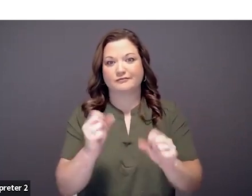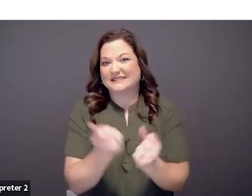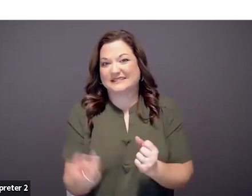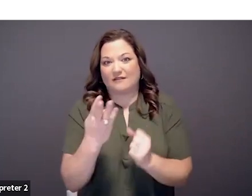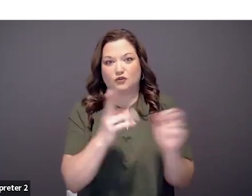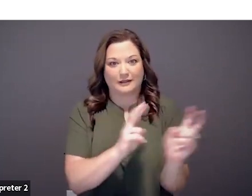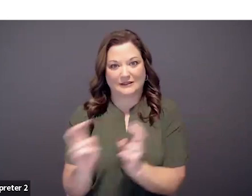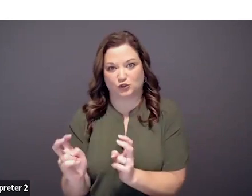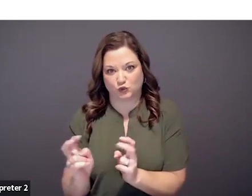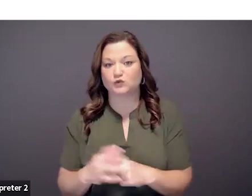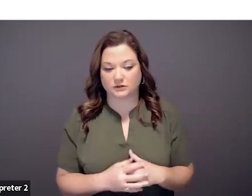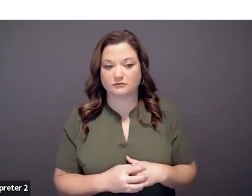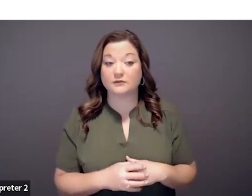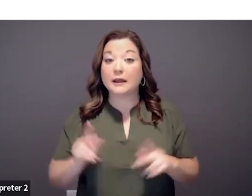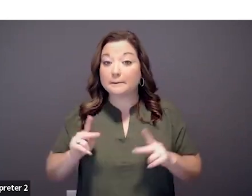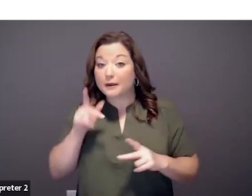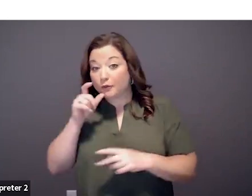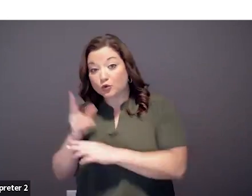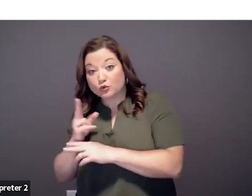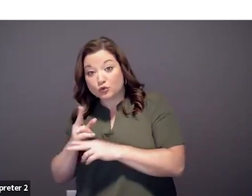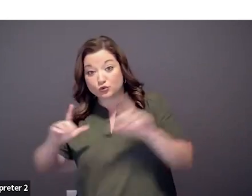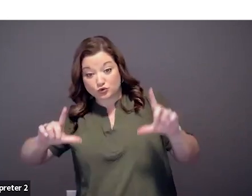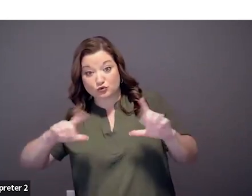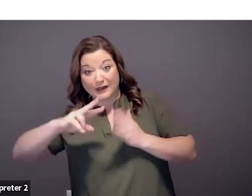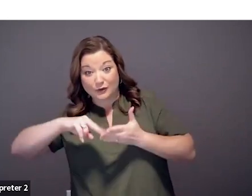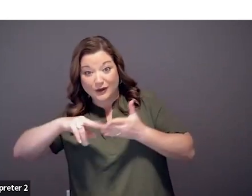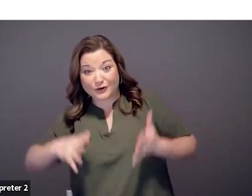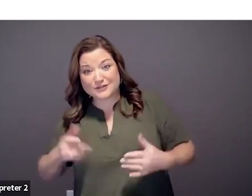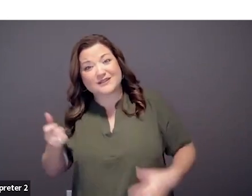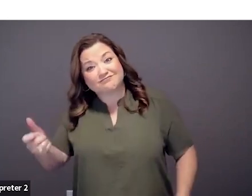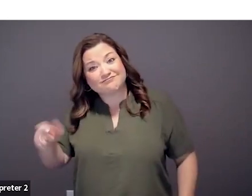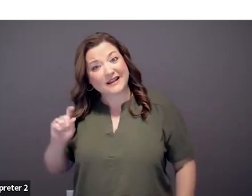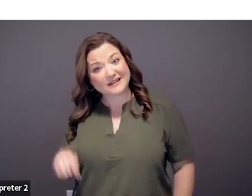People who use screen readers need to actually be able to complete the form.